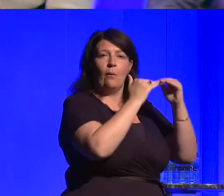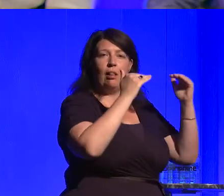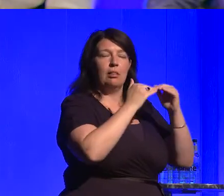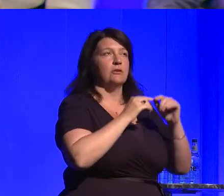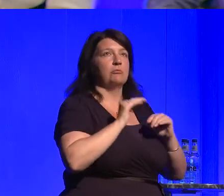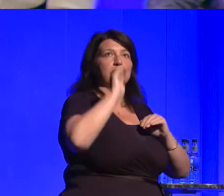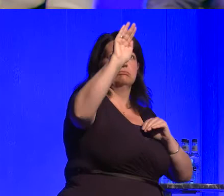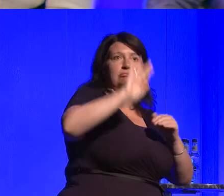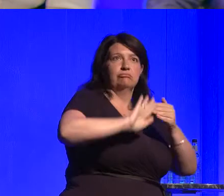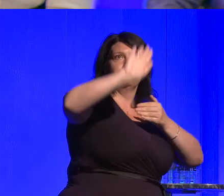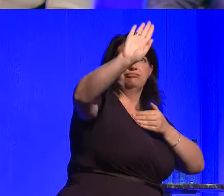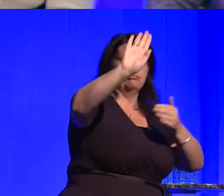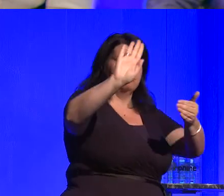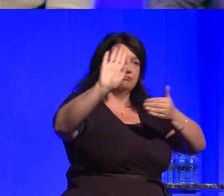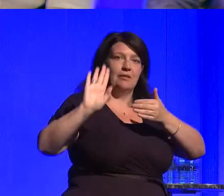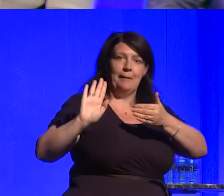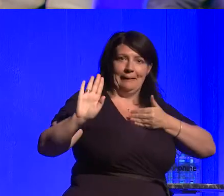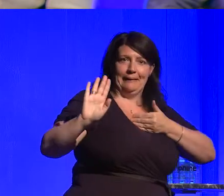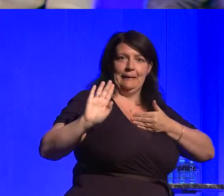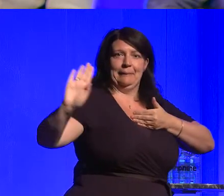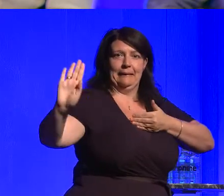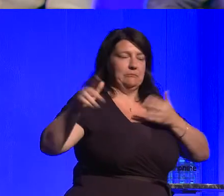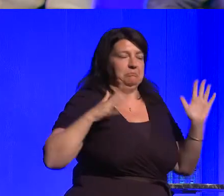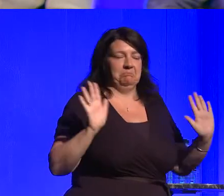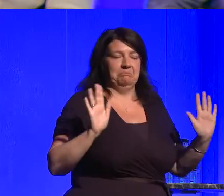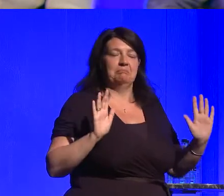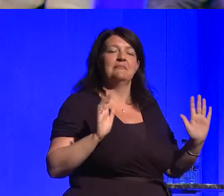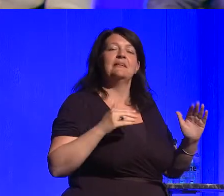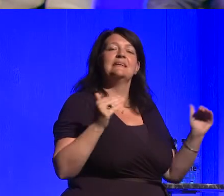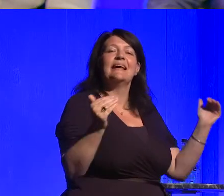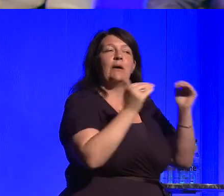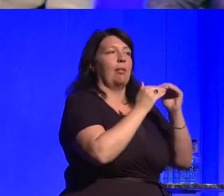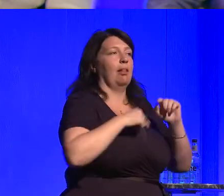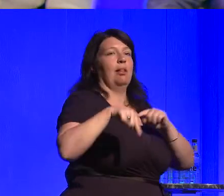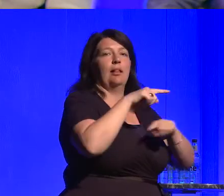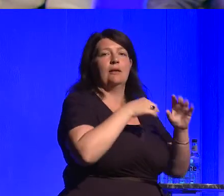as assets, not as problems; as people who can bring something that we do not have.